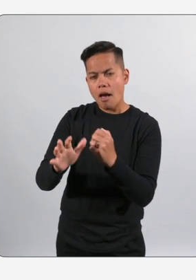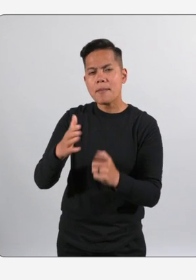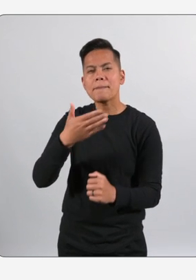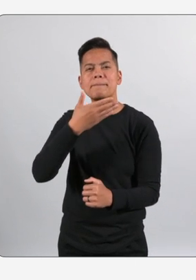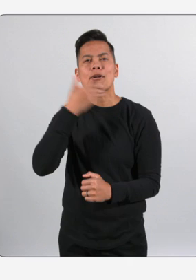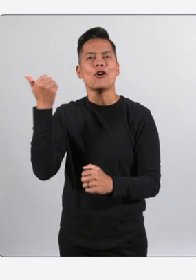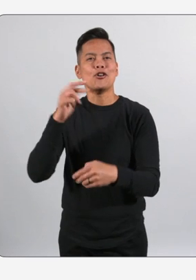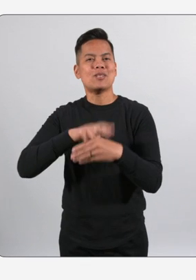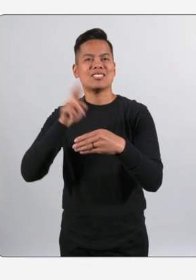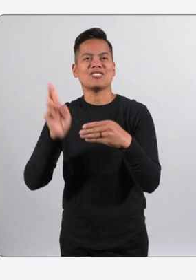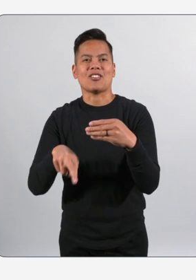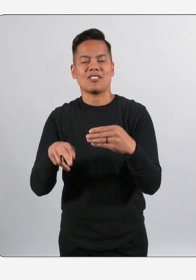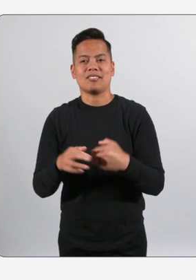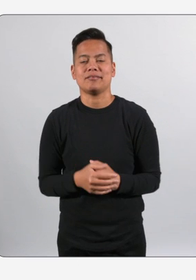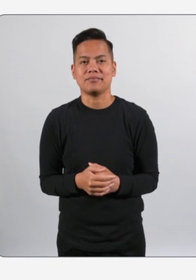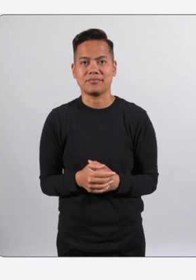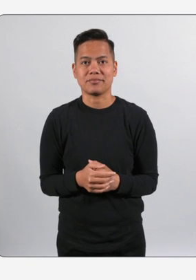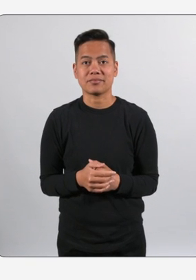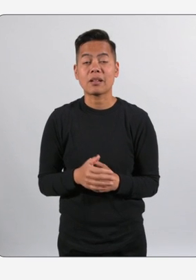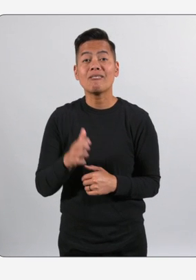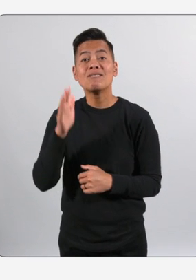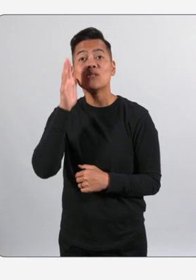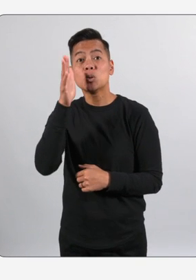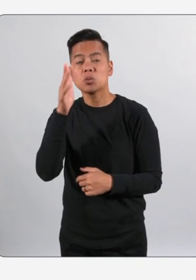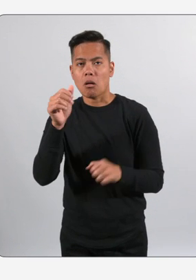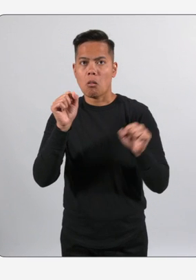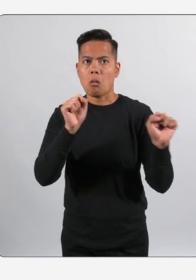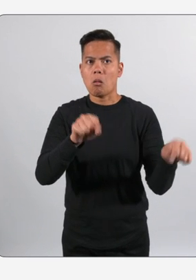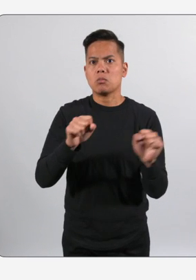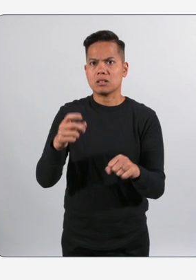And in the future, you'll also be able to see more detail on what's